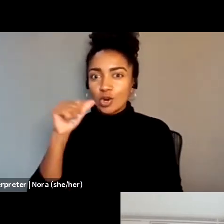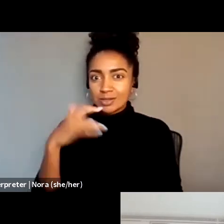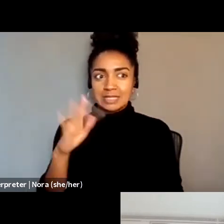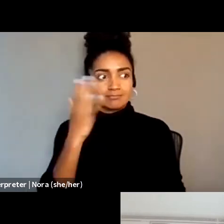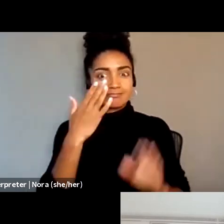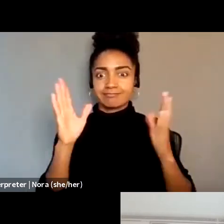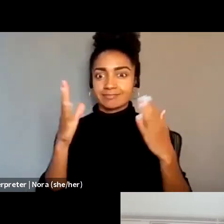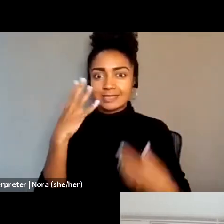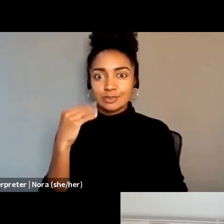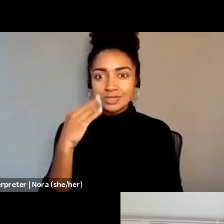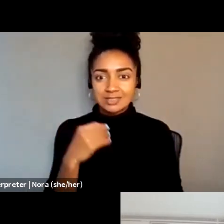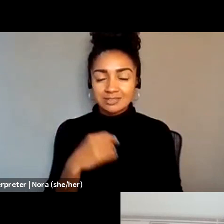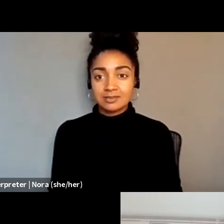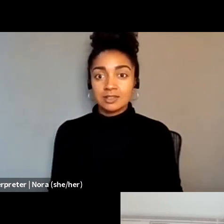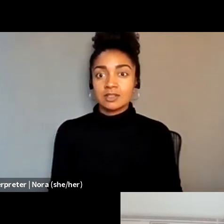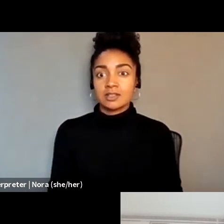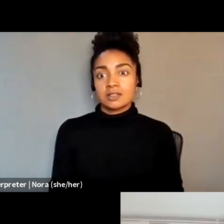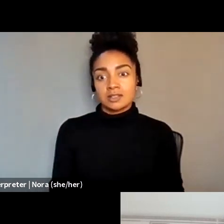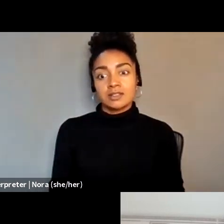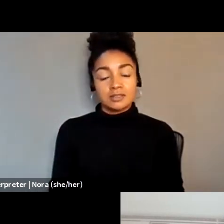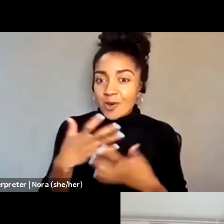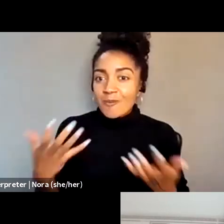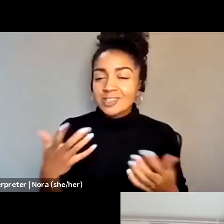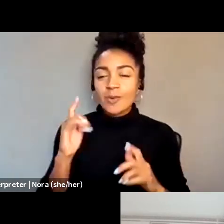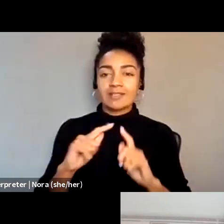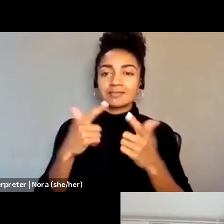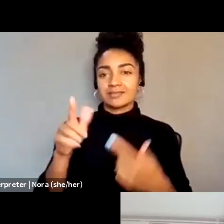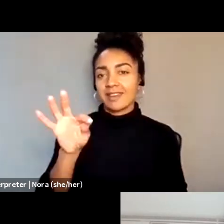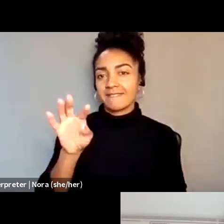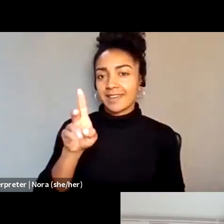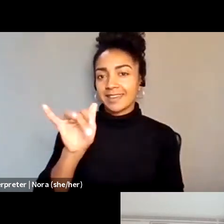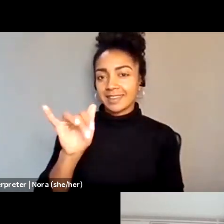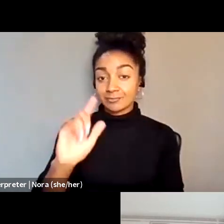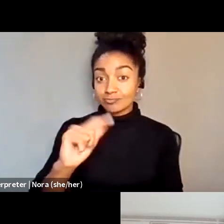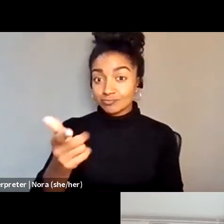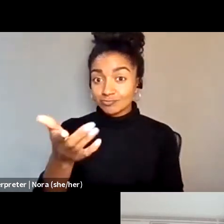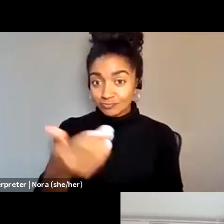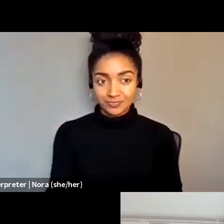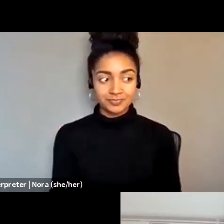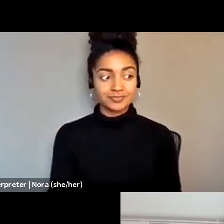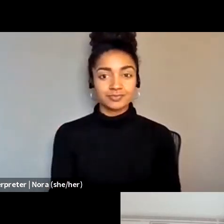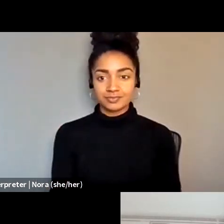such a strong response. Feyi, over to you. Thank you Natasha,